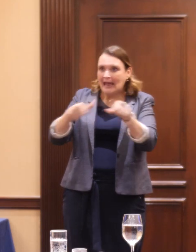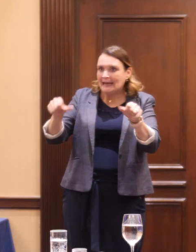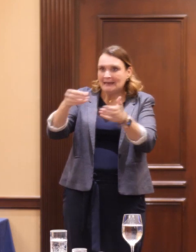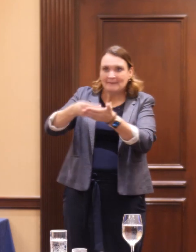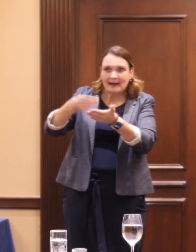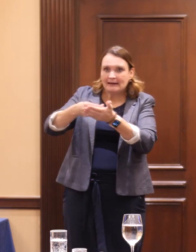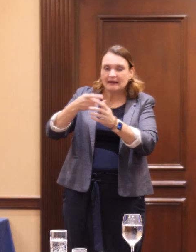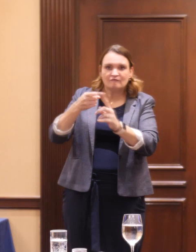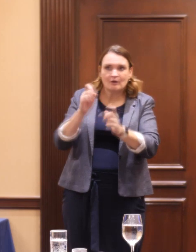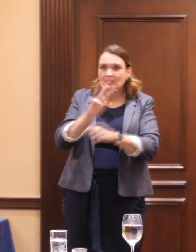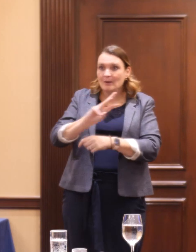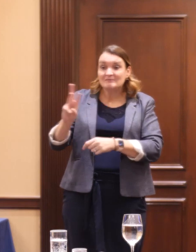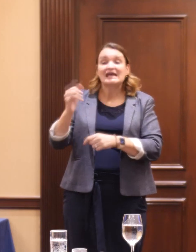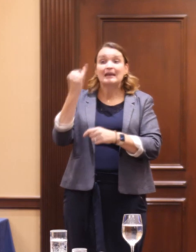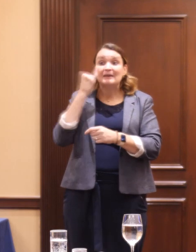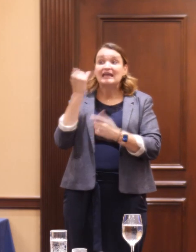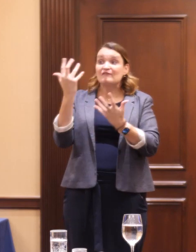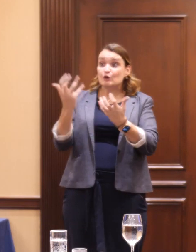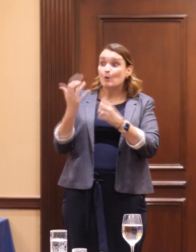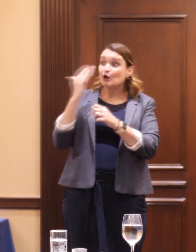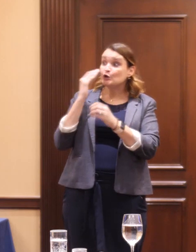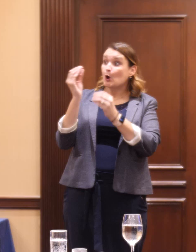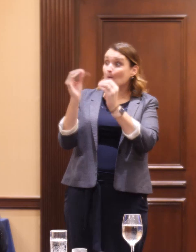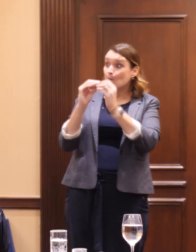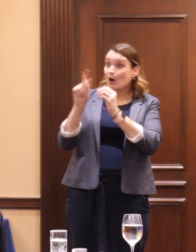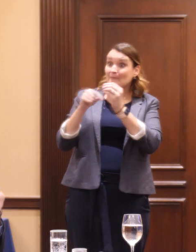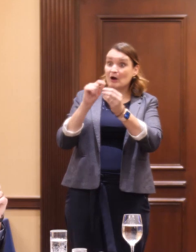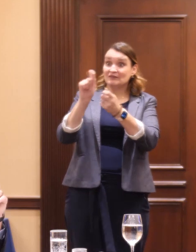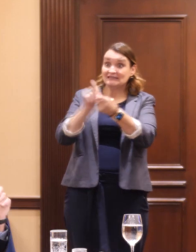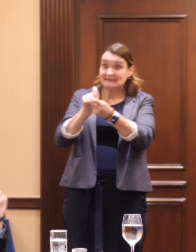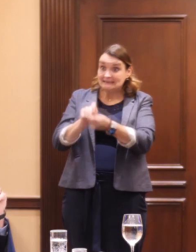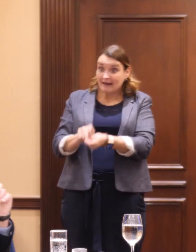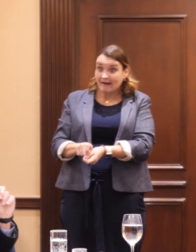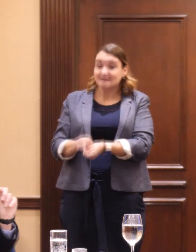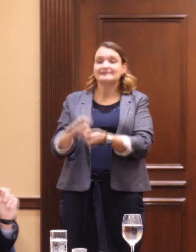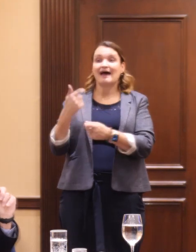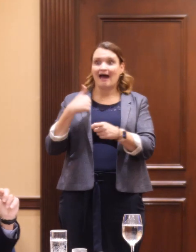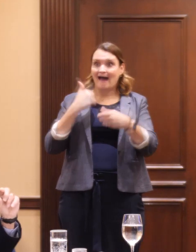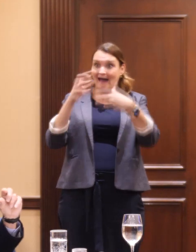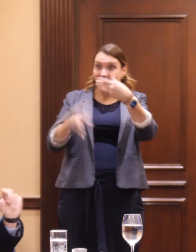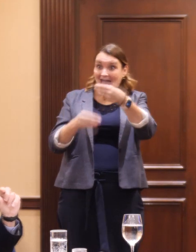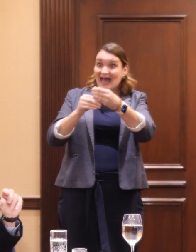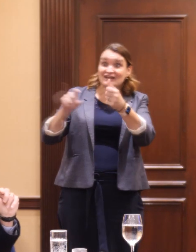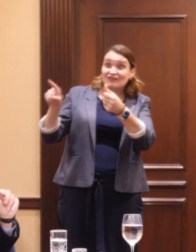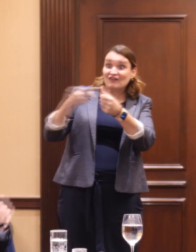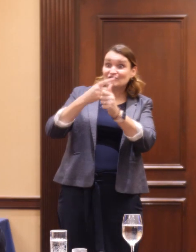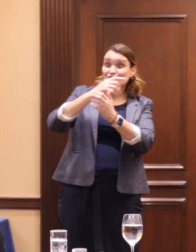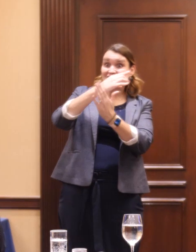want to know more about the details I've put on there the first very first half iteration of an